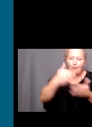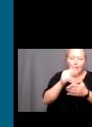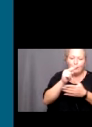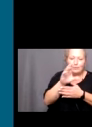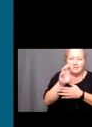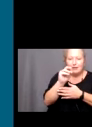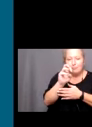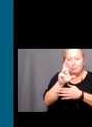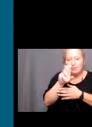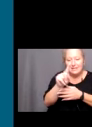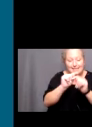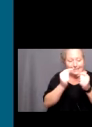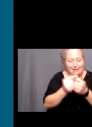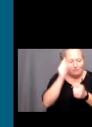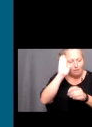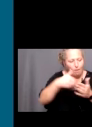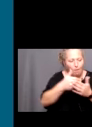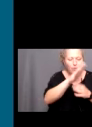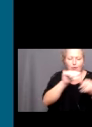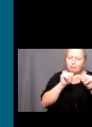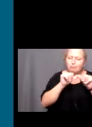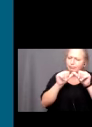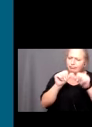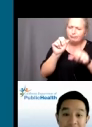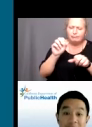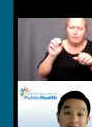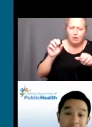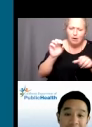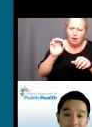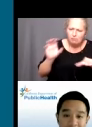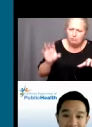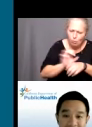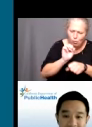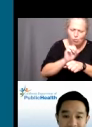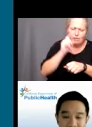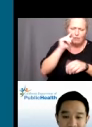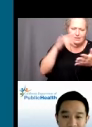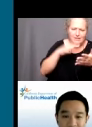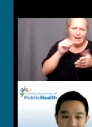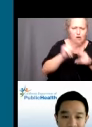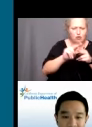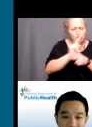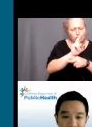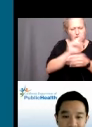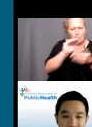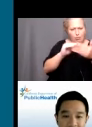team as well for your ongoing efforts on the study and using a community centered approach.